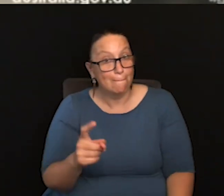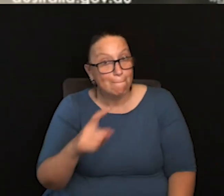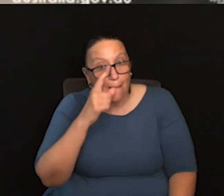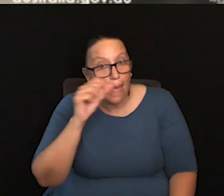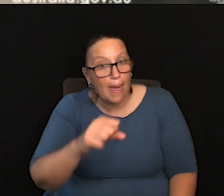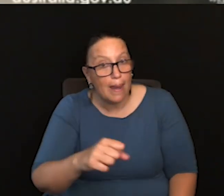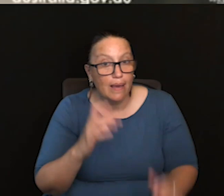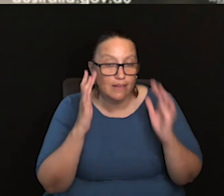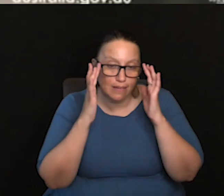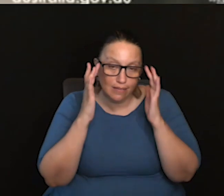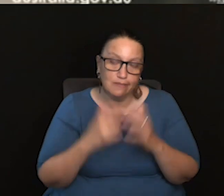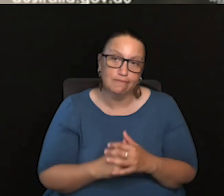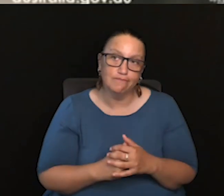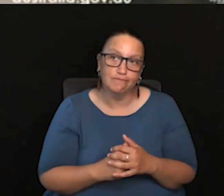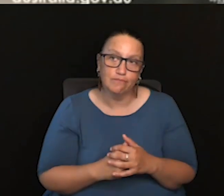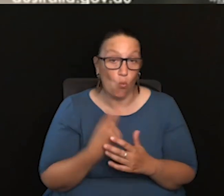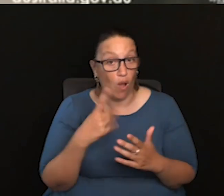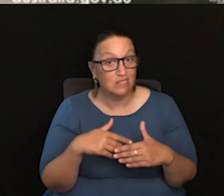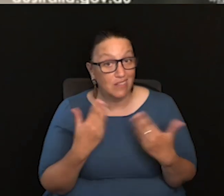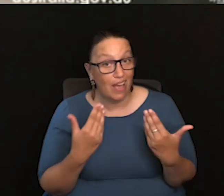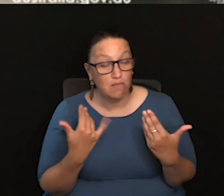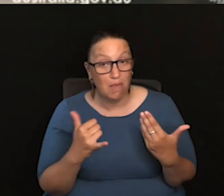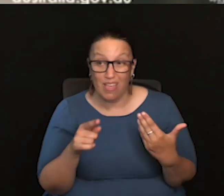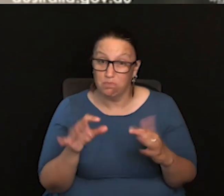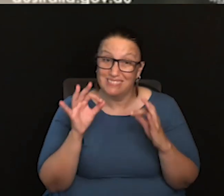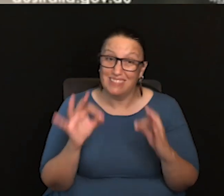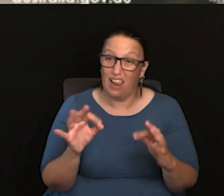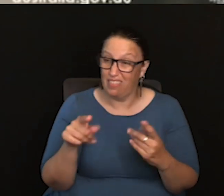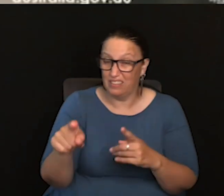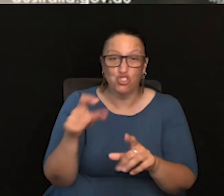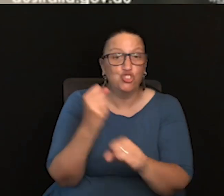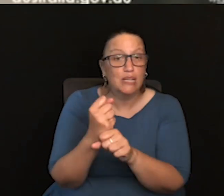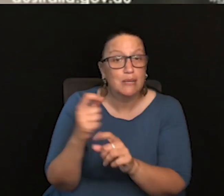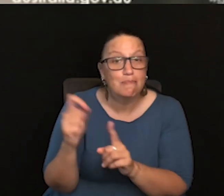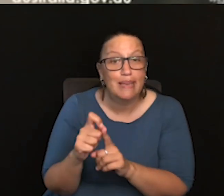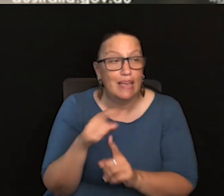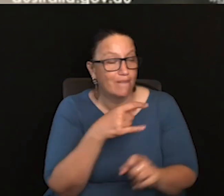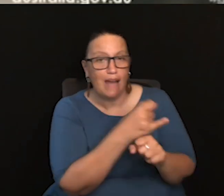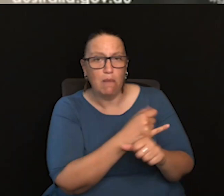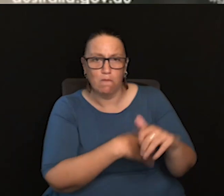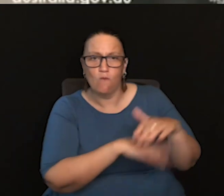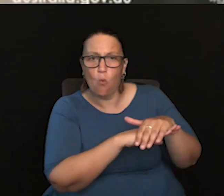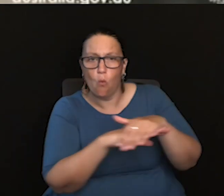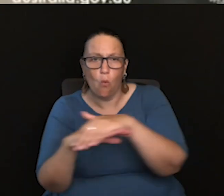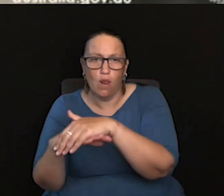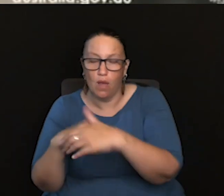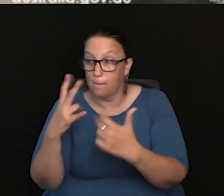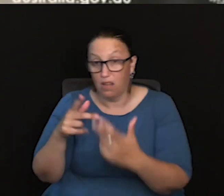might have all their bookings filled. But if you look around, whether it's Commonwealth vaccination clinics in particular.